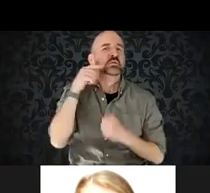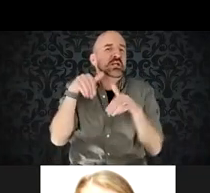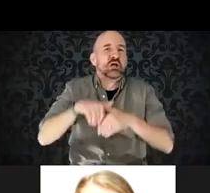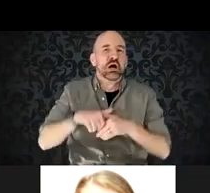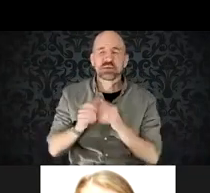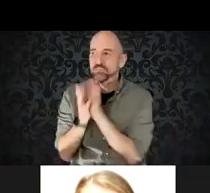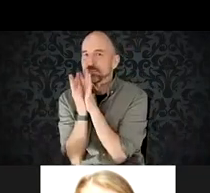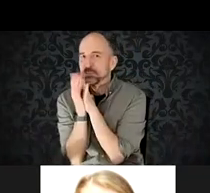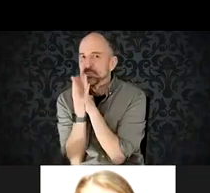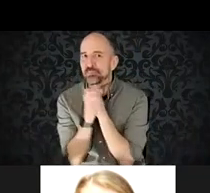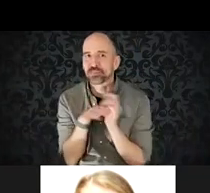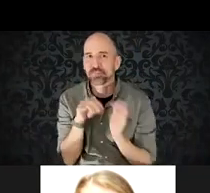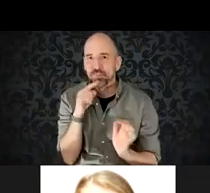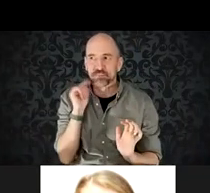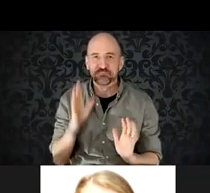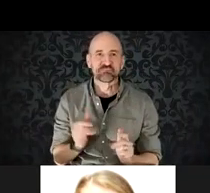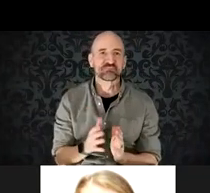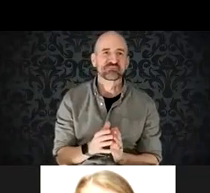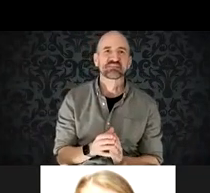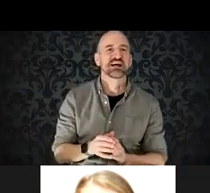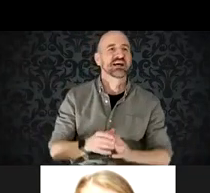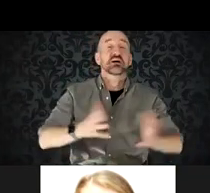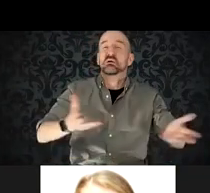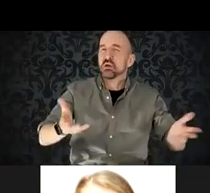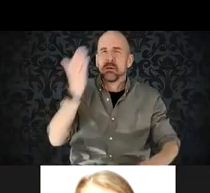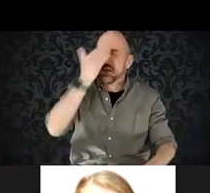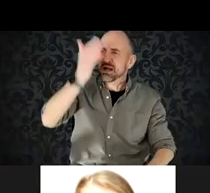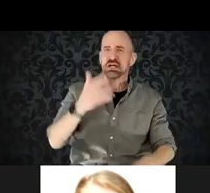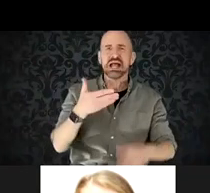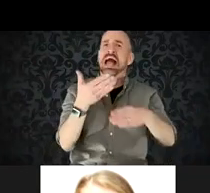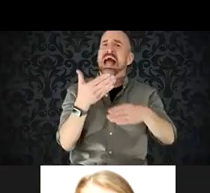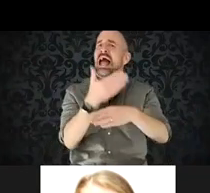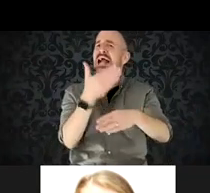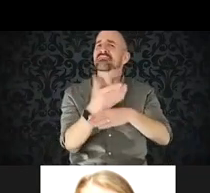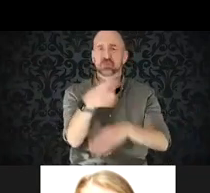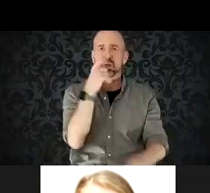different. All the photos, I will state, that you will see here, I offer my garden.